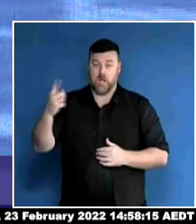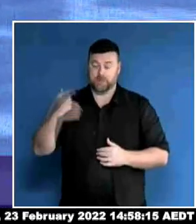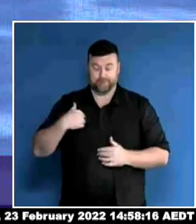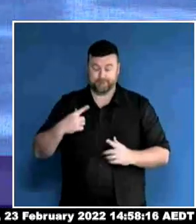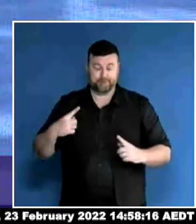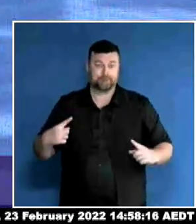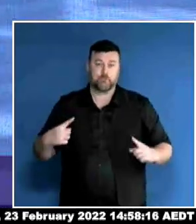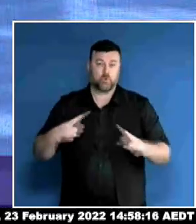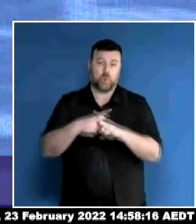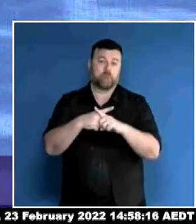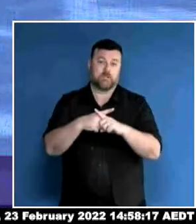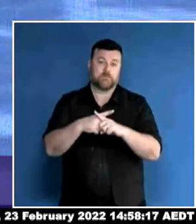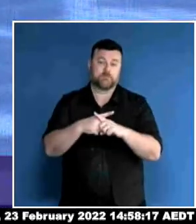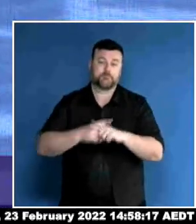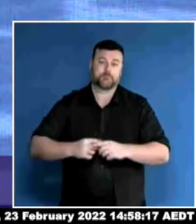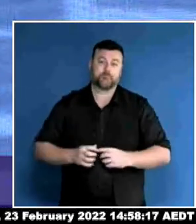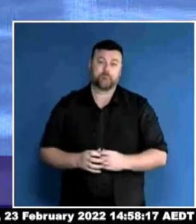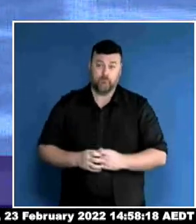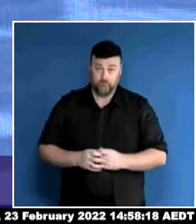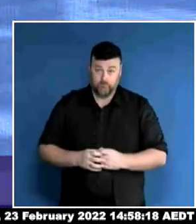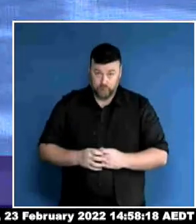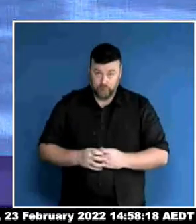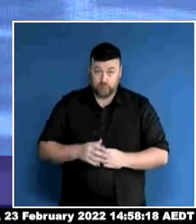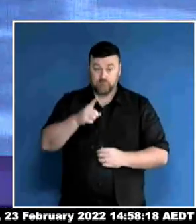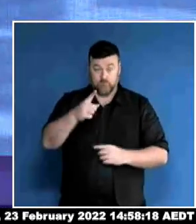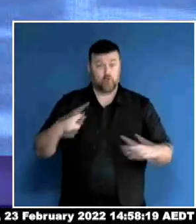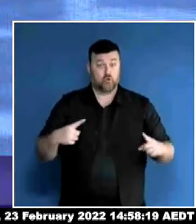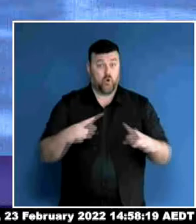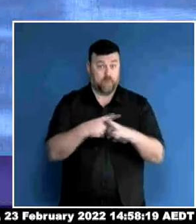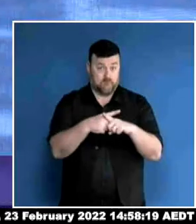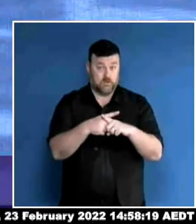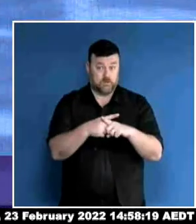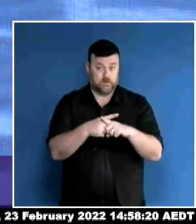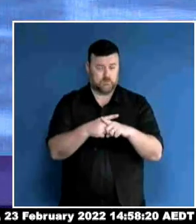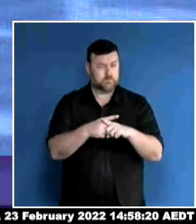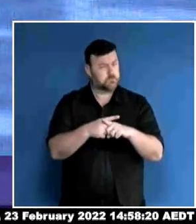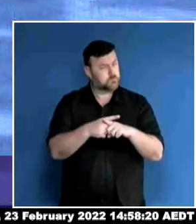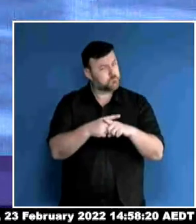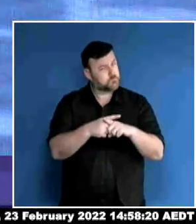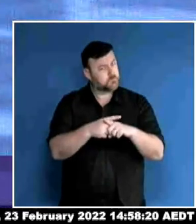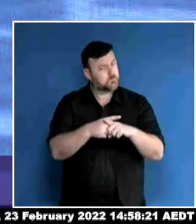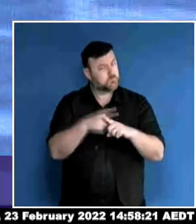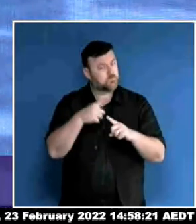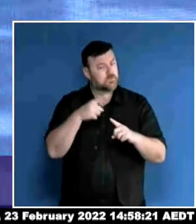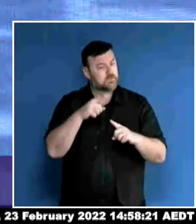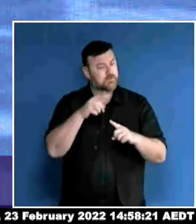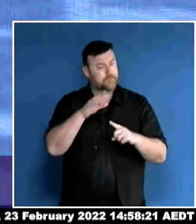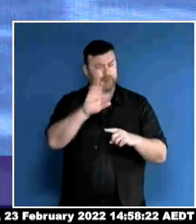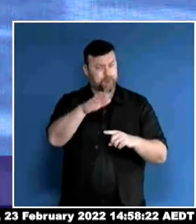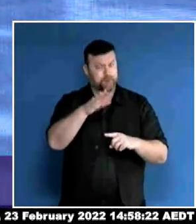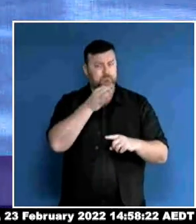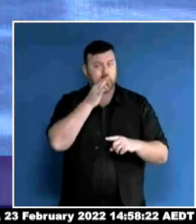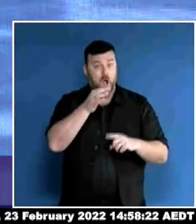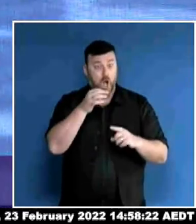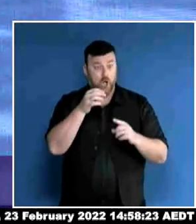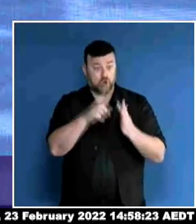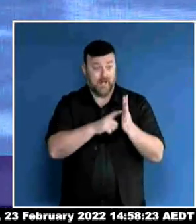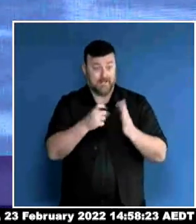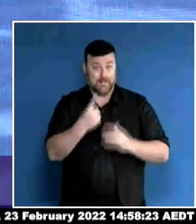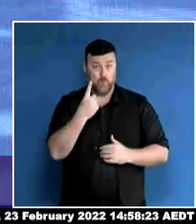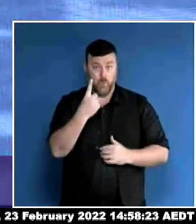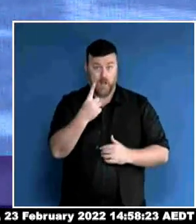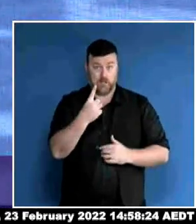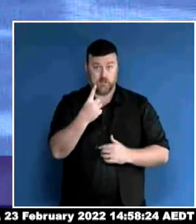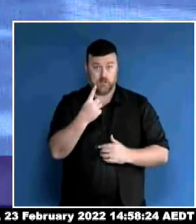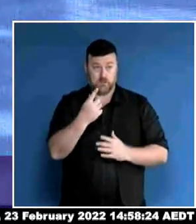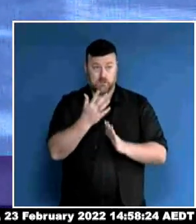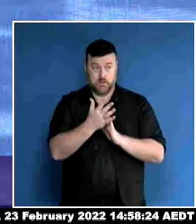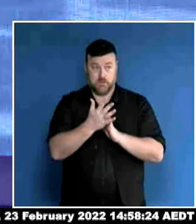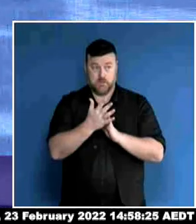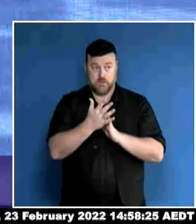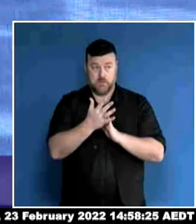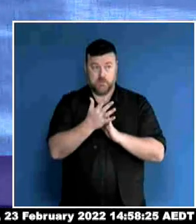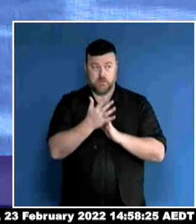Was that conflict of interest about being JC-1's - JC-1 was supporting